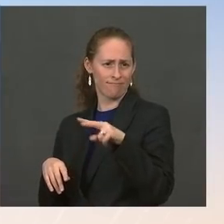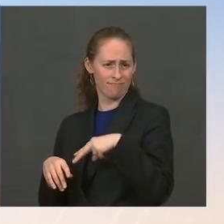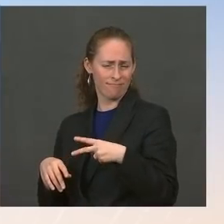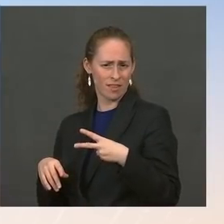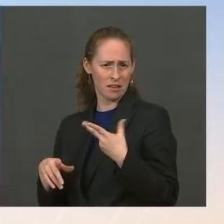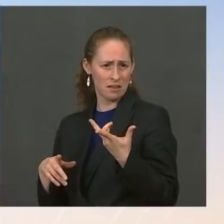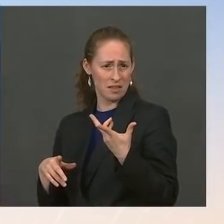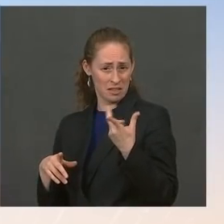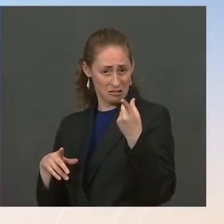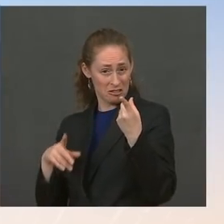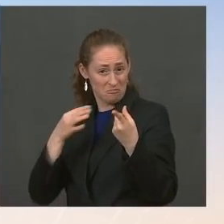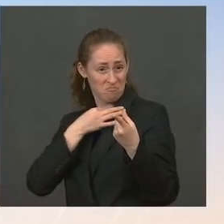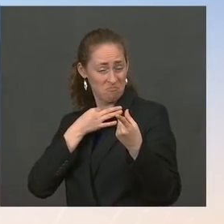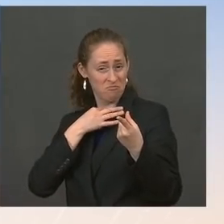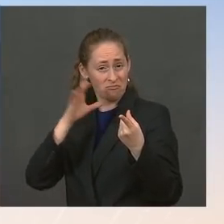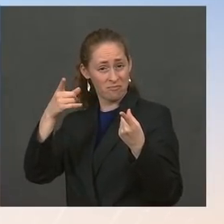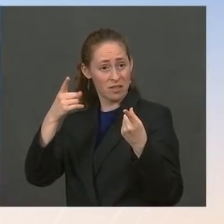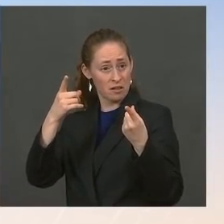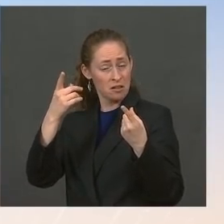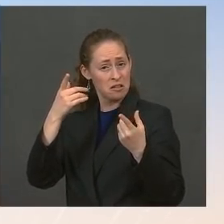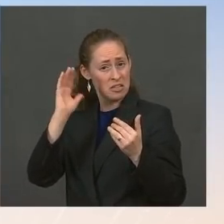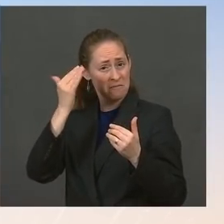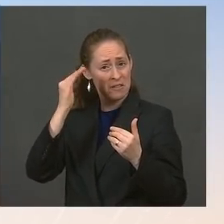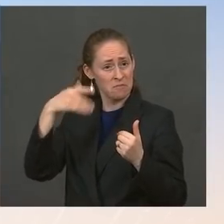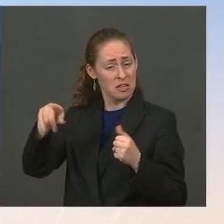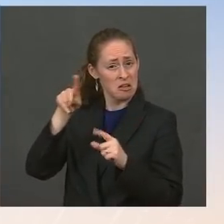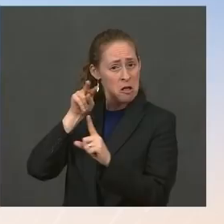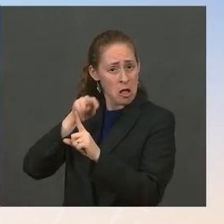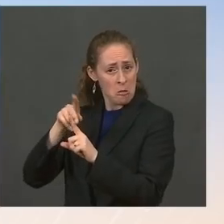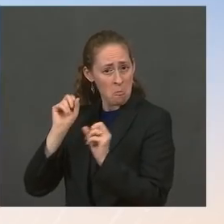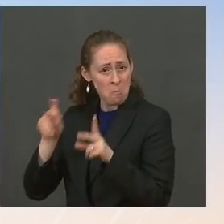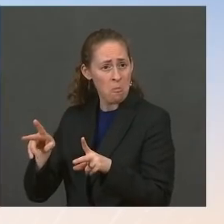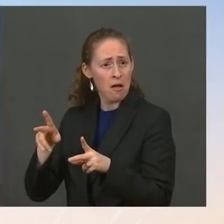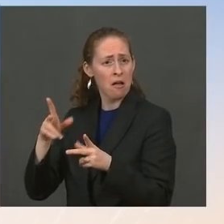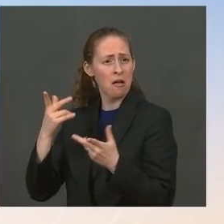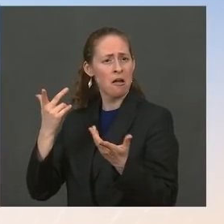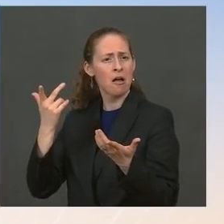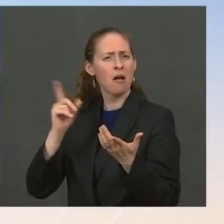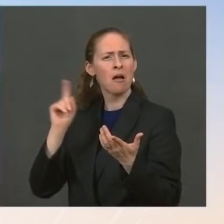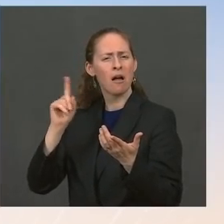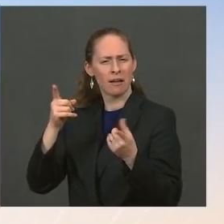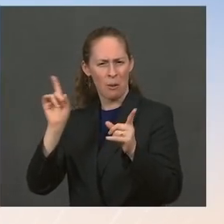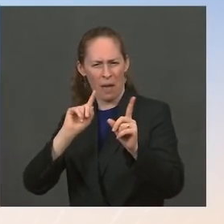Where do you think these voters concerns are coming from? Ms. Psaki: I can't speak to the assessments of voters.